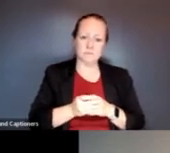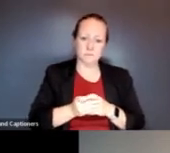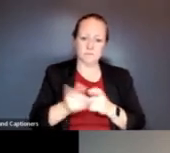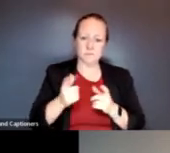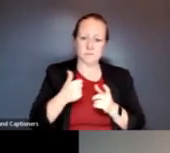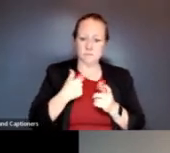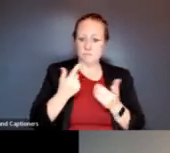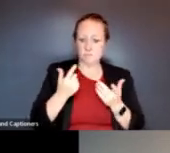in?